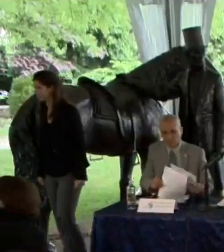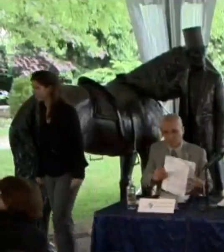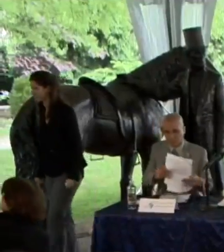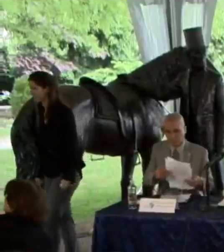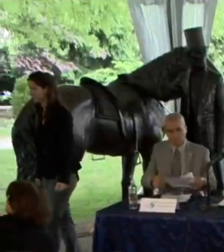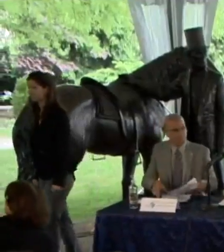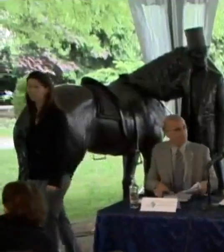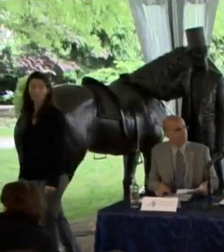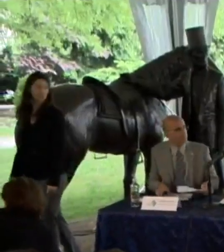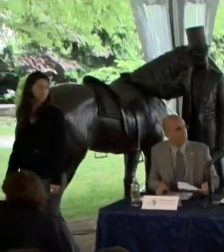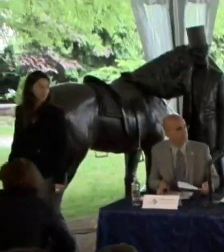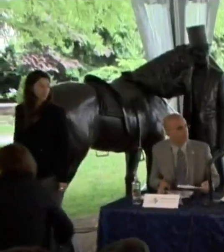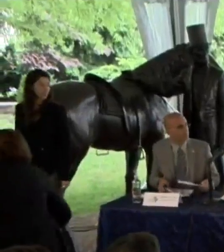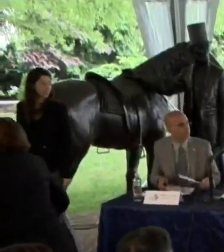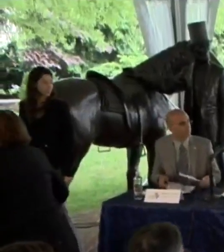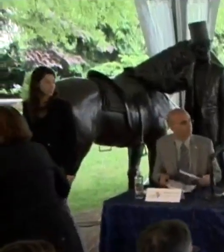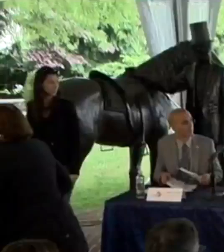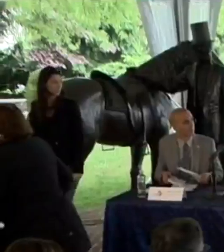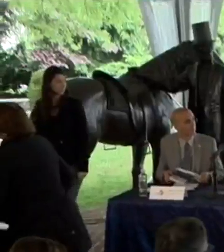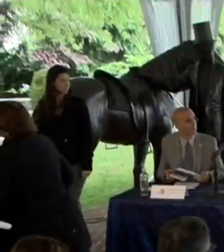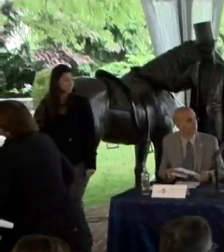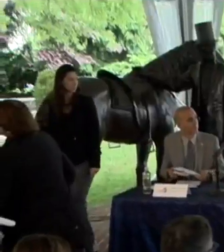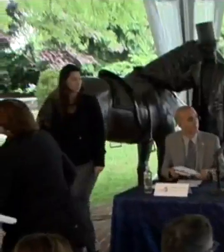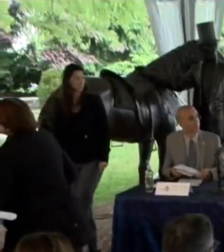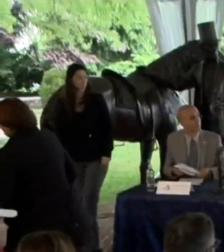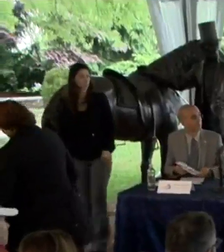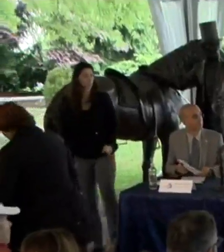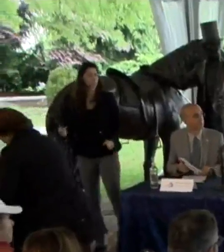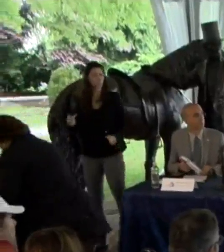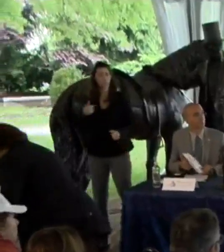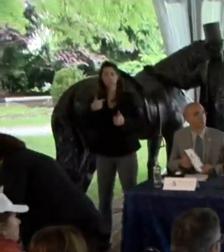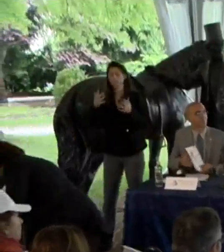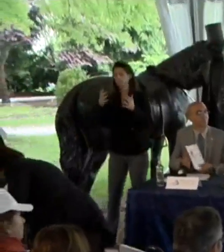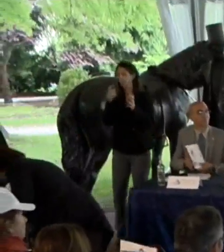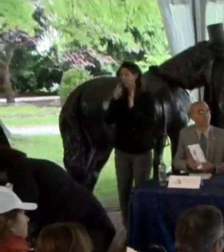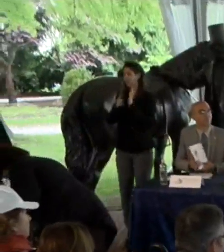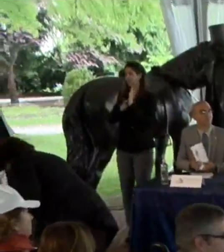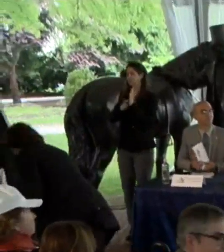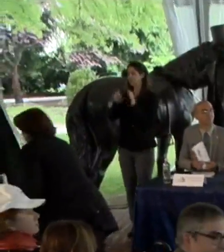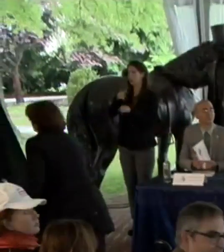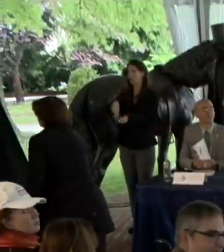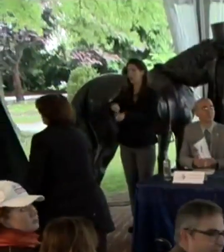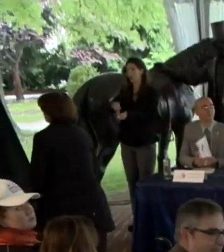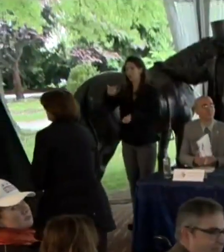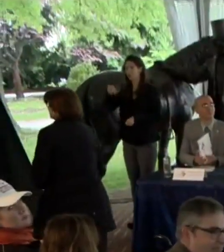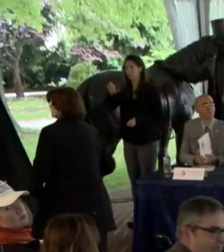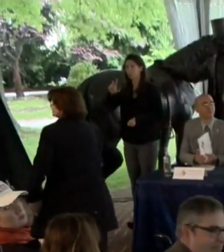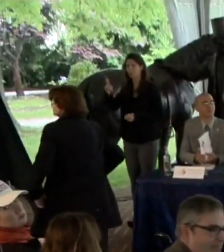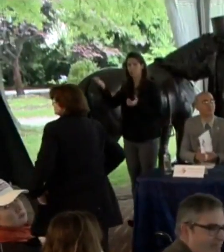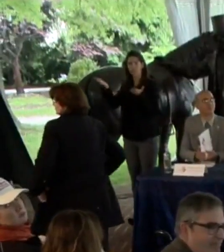14 AND WE'RE ADJOURNED.